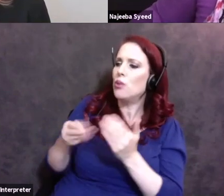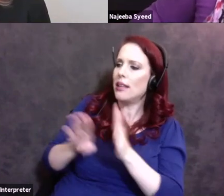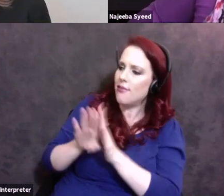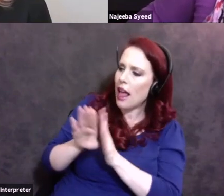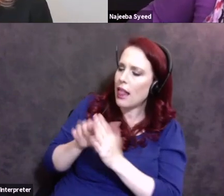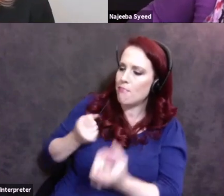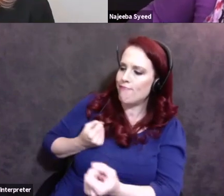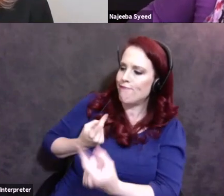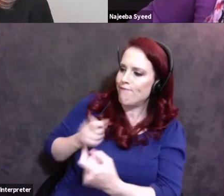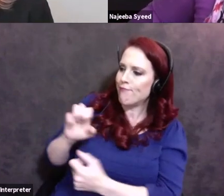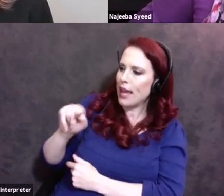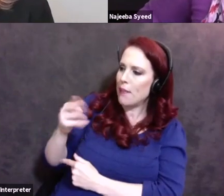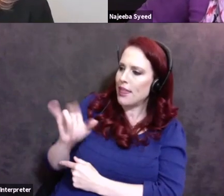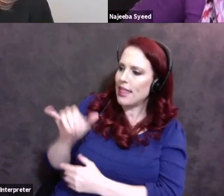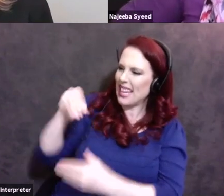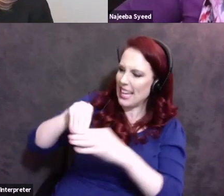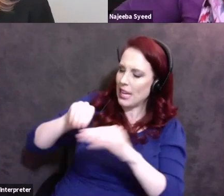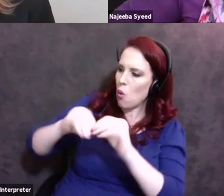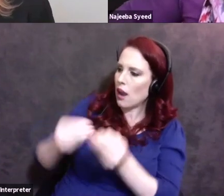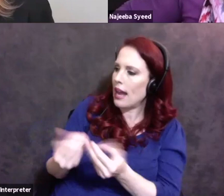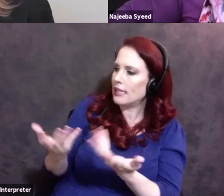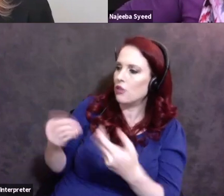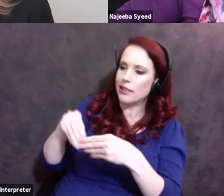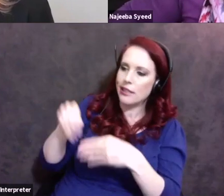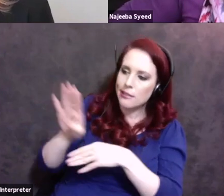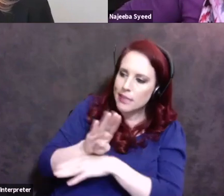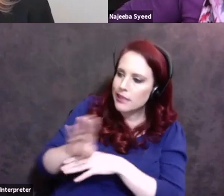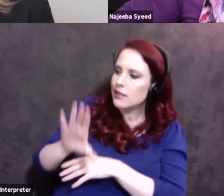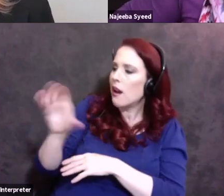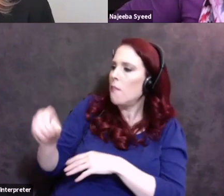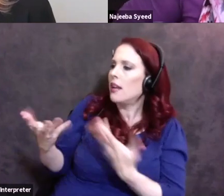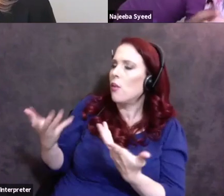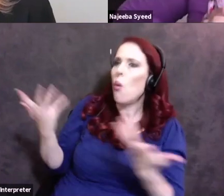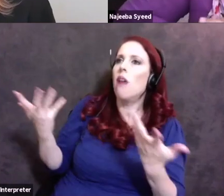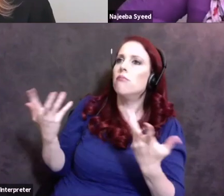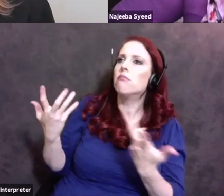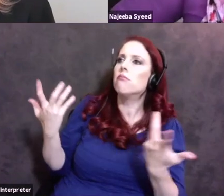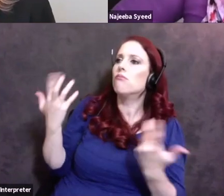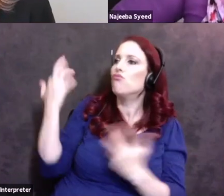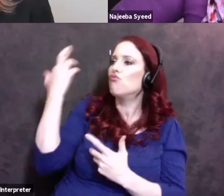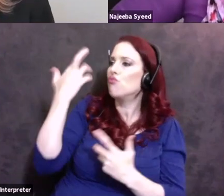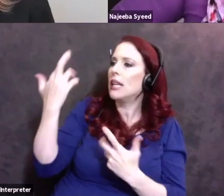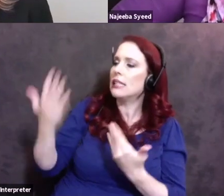How do they what are some practical ways that they can address anti Muslim bias but also